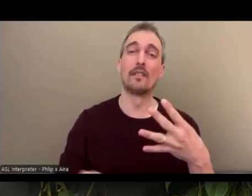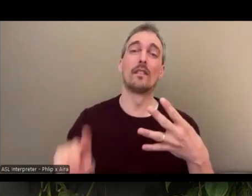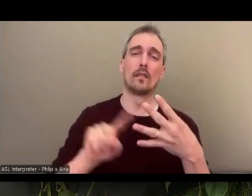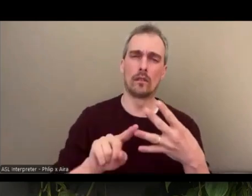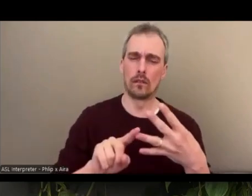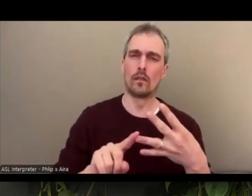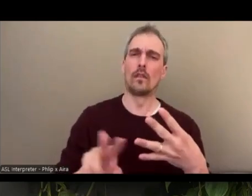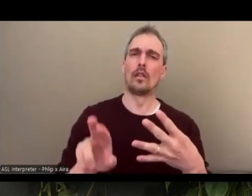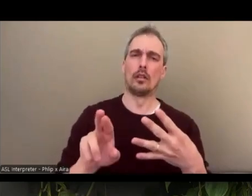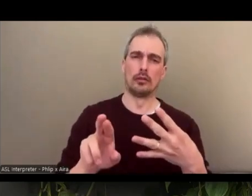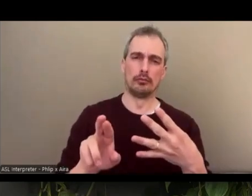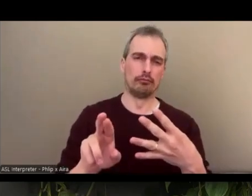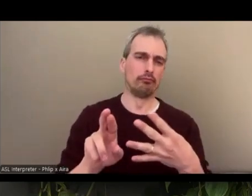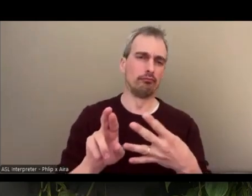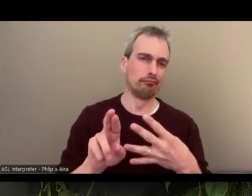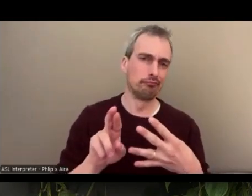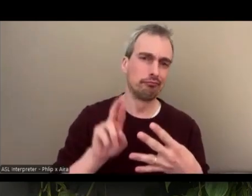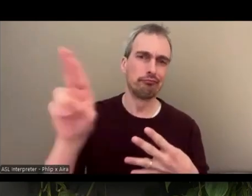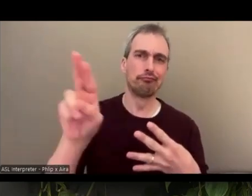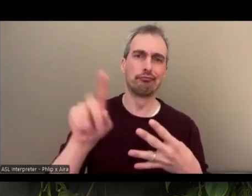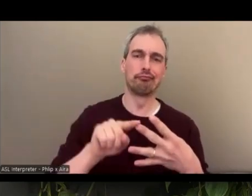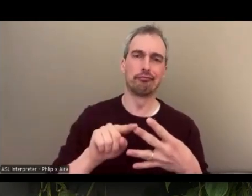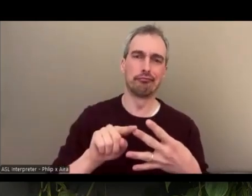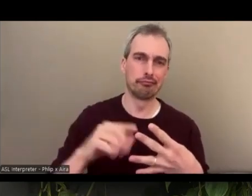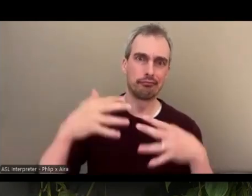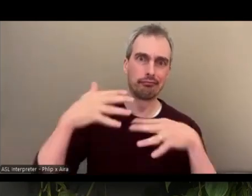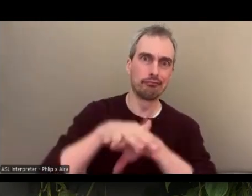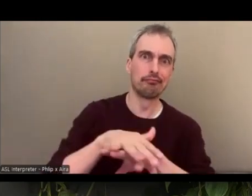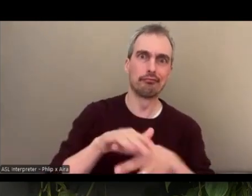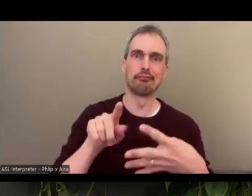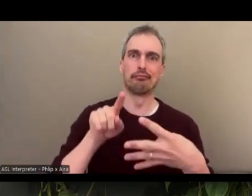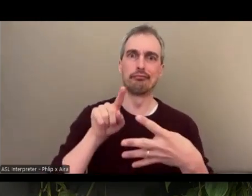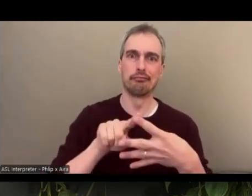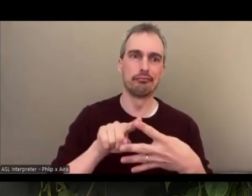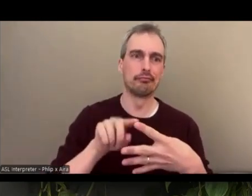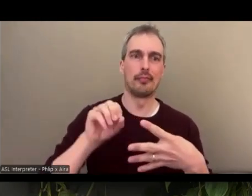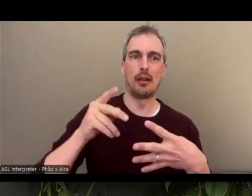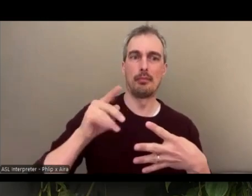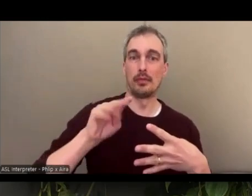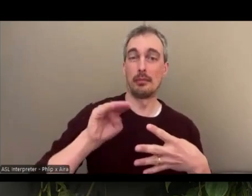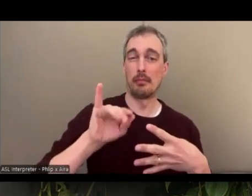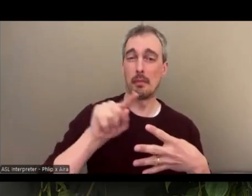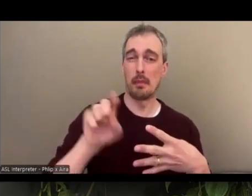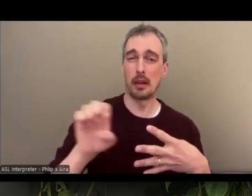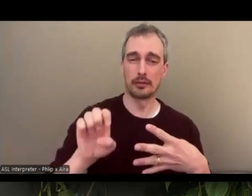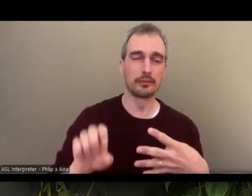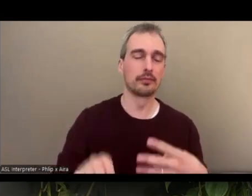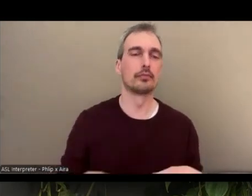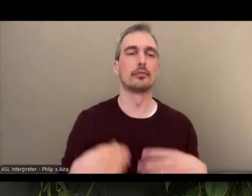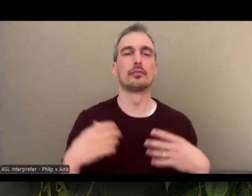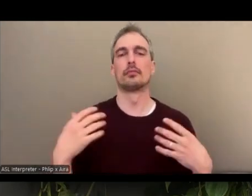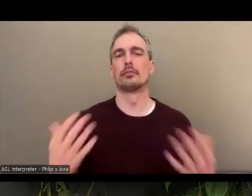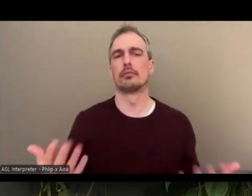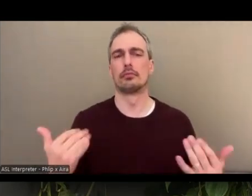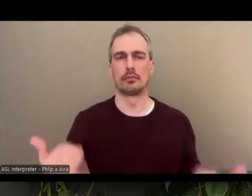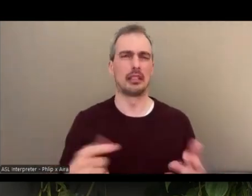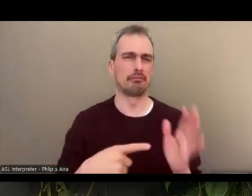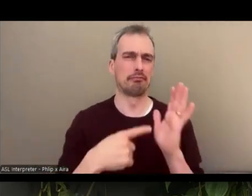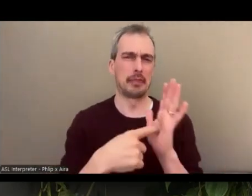So let's just run through an example to kind of give you a sense of what we're... A more concrete example of what we're talking about.